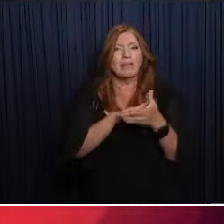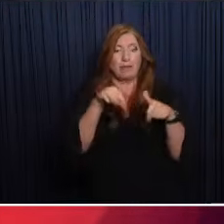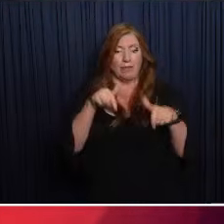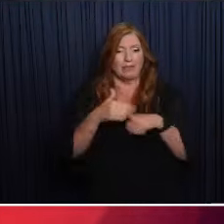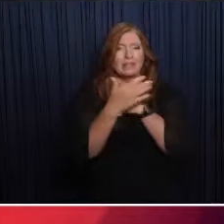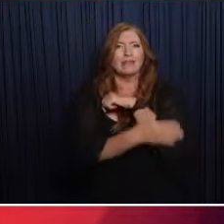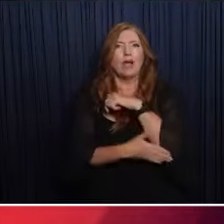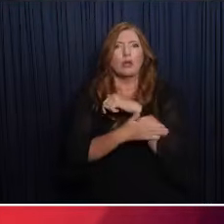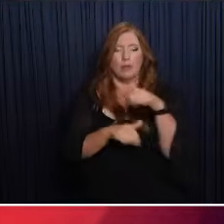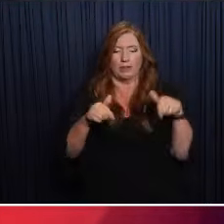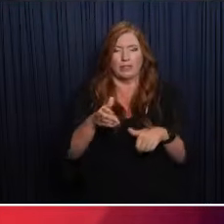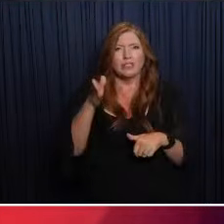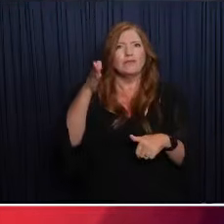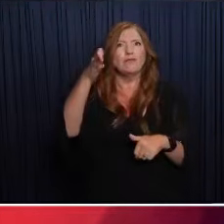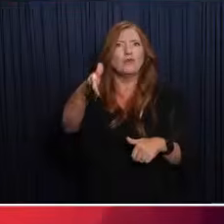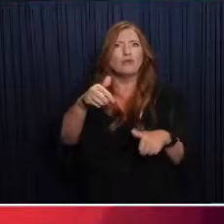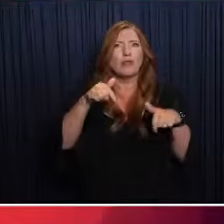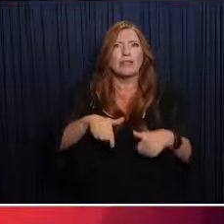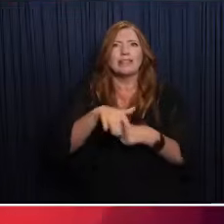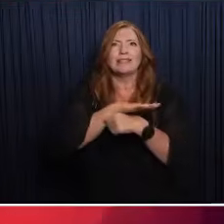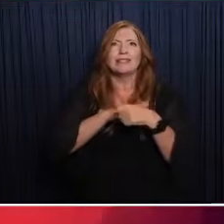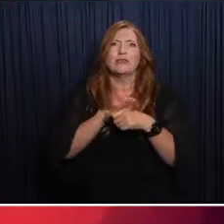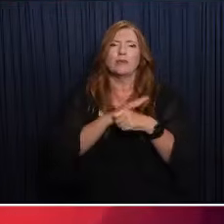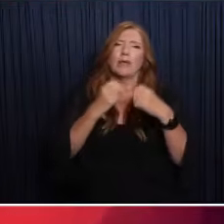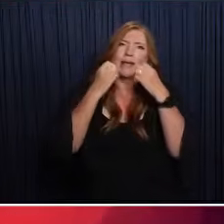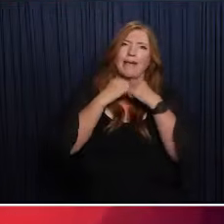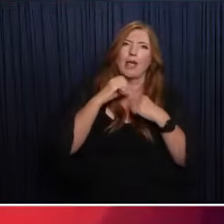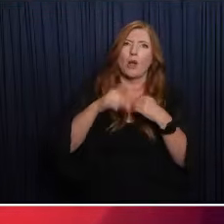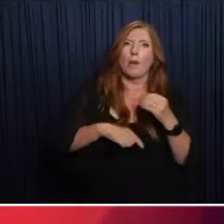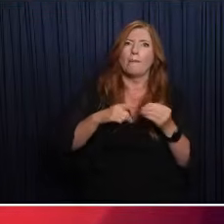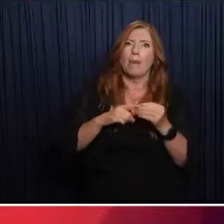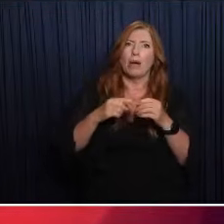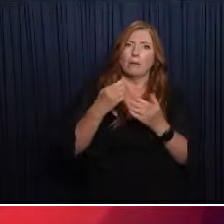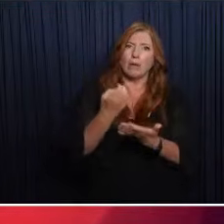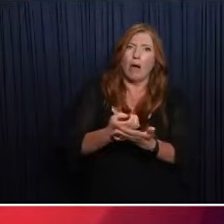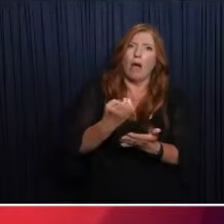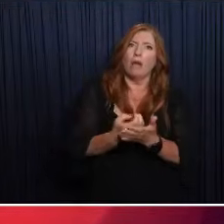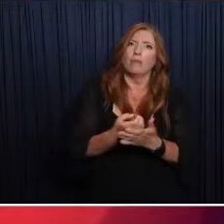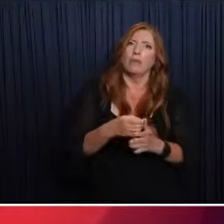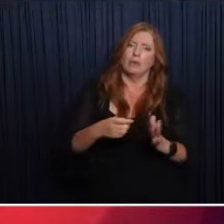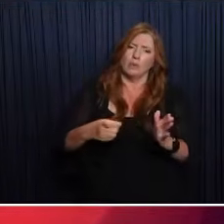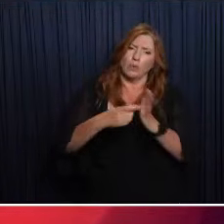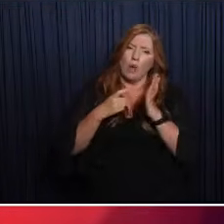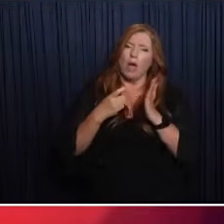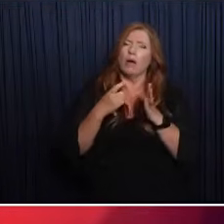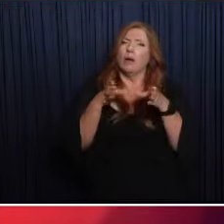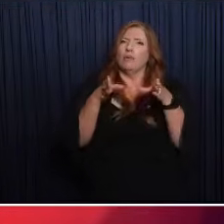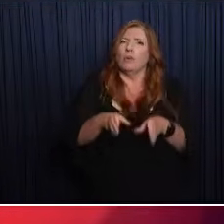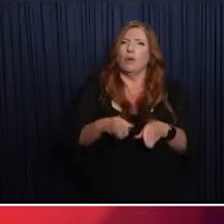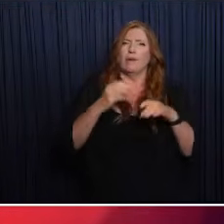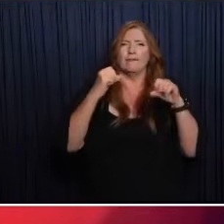LIKE PRESIDENT TRUMP. I WAS WILLING TO DO THAT BECAUSE I BELIEVE IN THIS COUNTRY AND THE FUTURE.